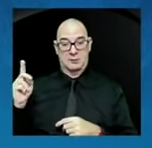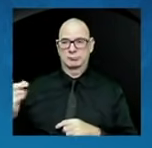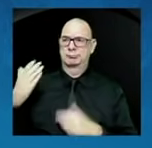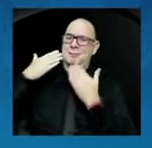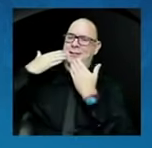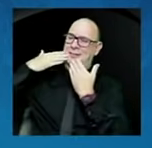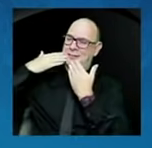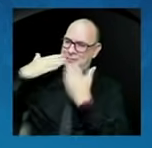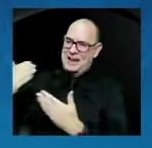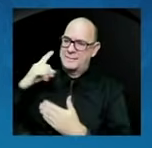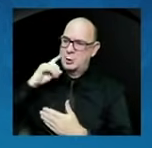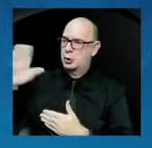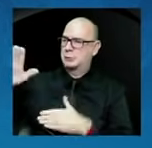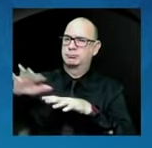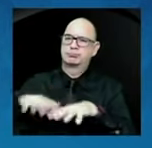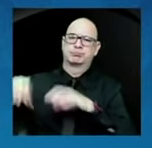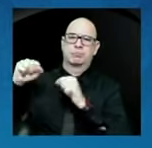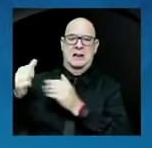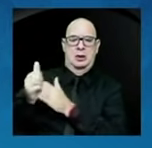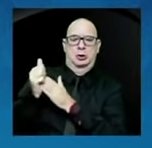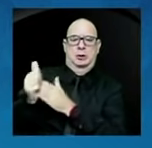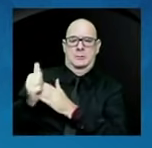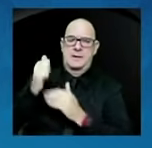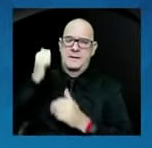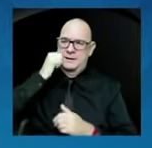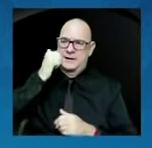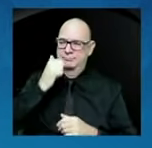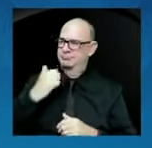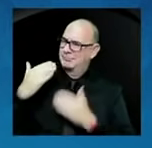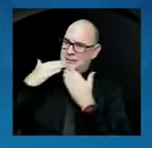SENATOR VAN HOLLAND, I WANT TO THANK YOU FOR YOUR LEADERSHIP EVERY DAY.